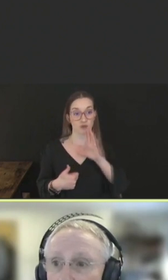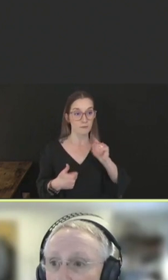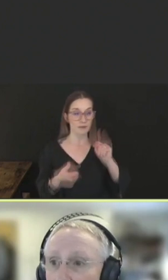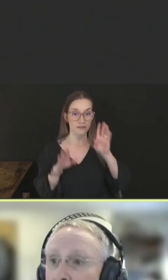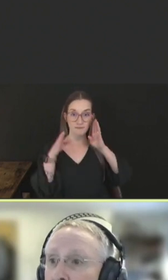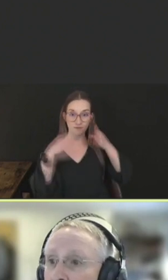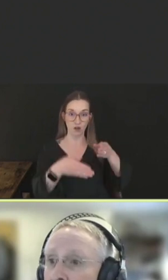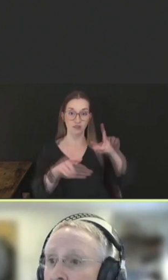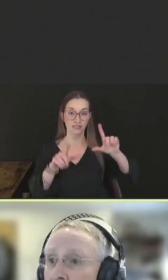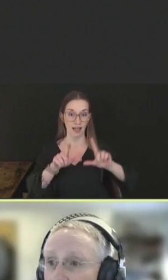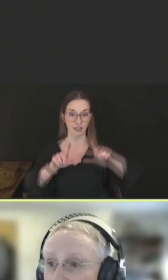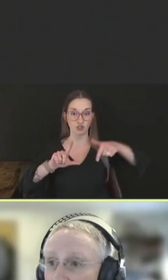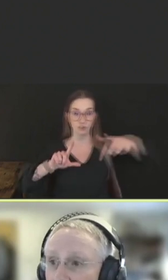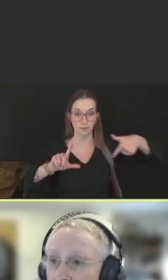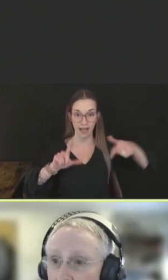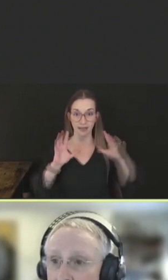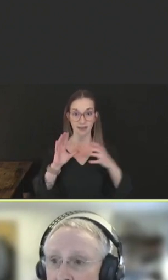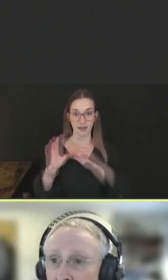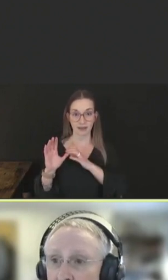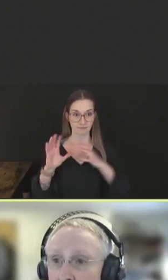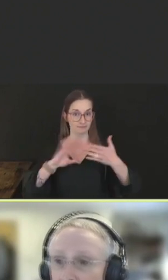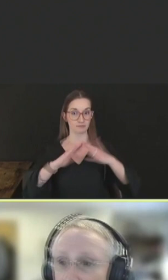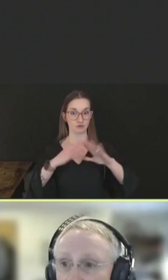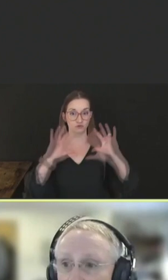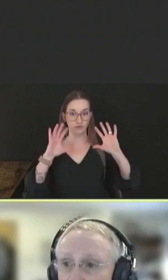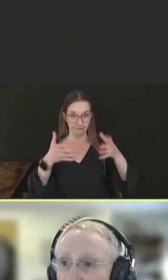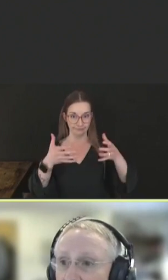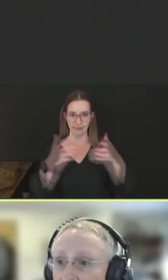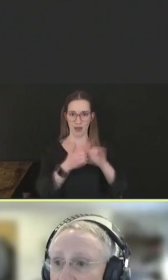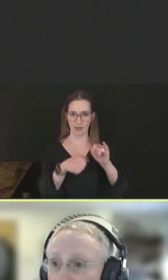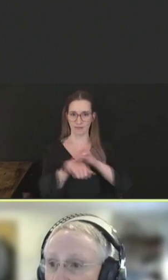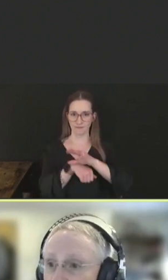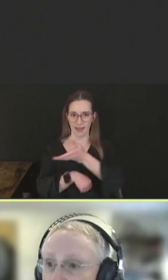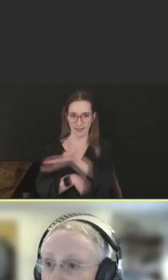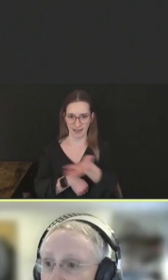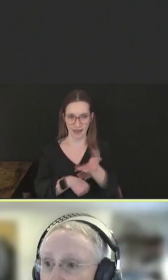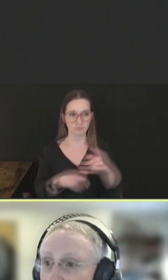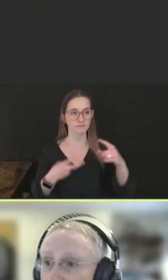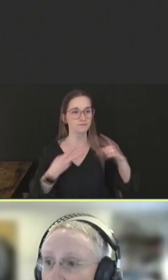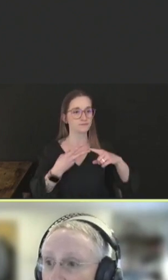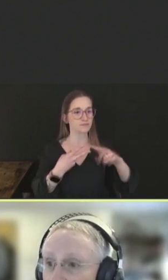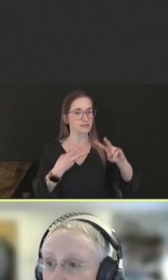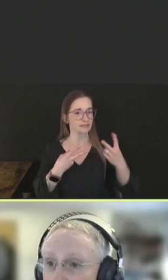community. Next, we'll hear from experts about COVID-19 vaccine safety. We'll follow